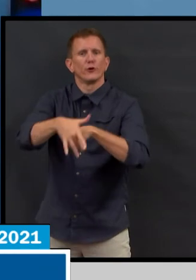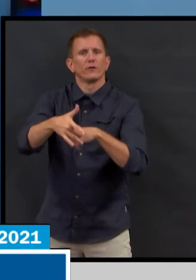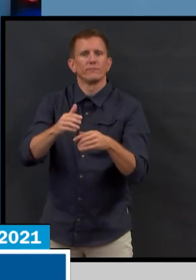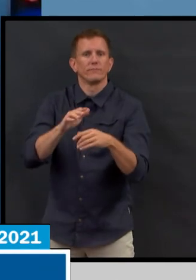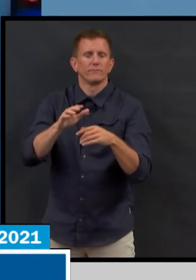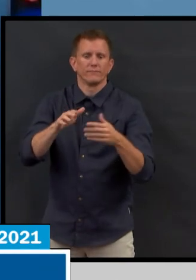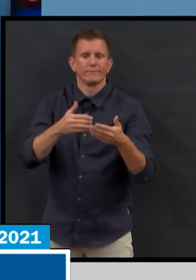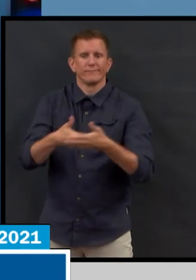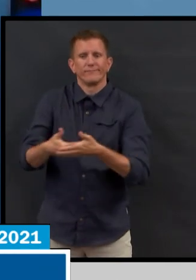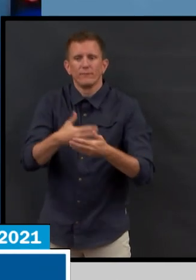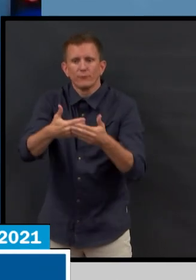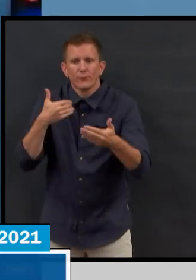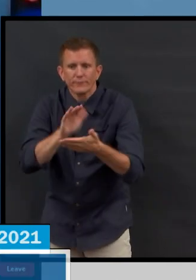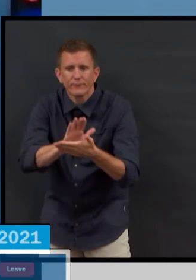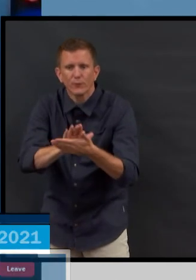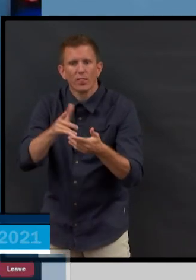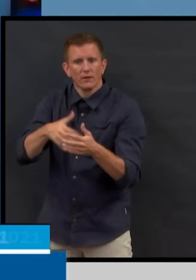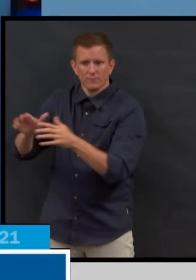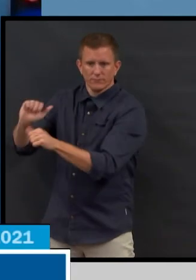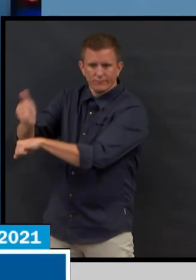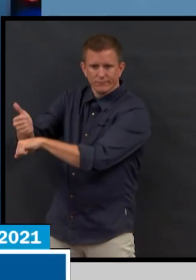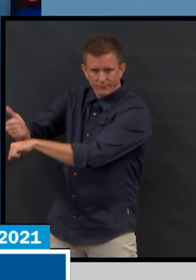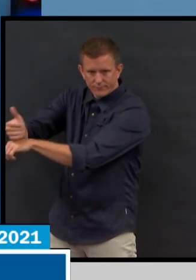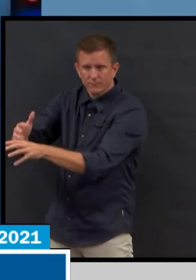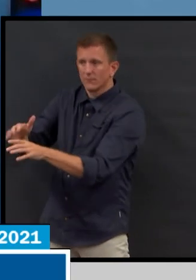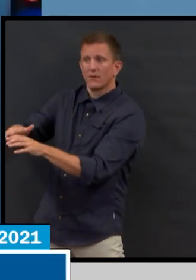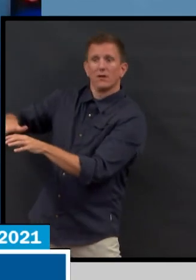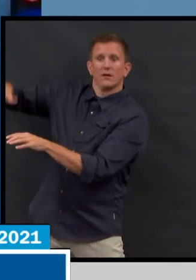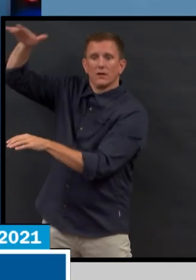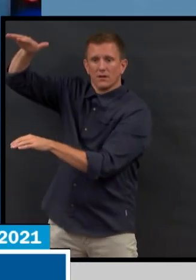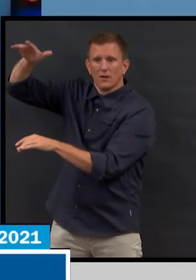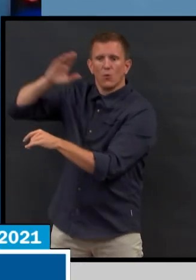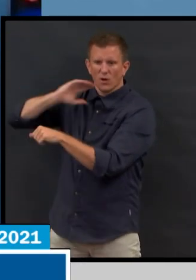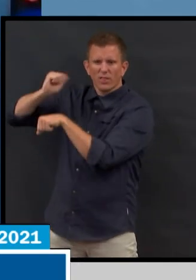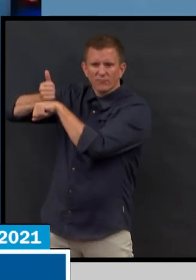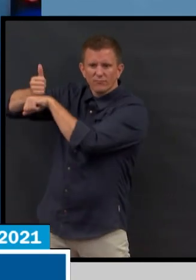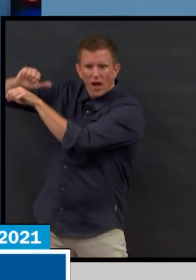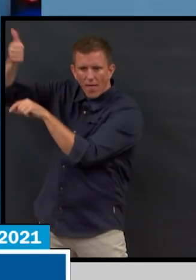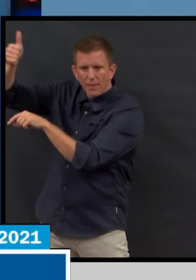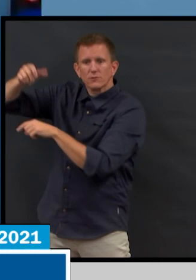and four bedrooms because we know families need more bedrooms when they have multiple children